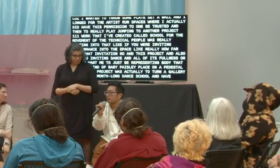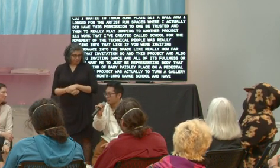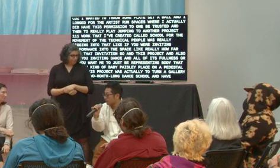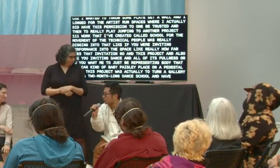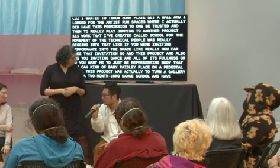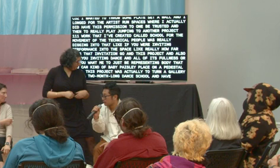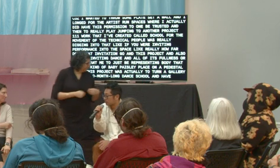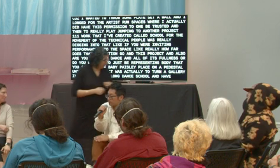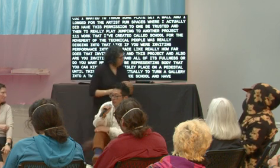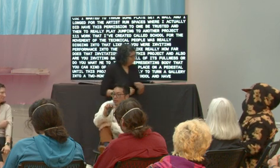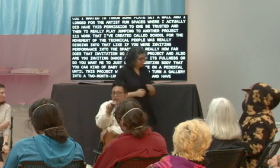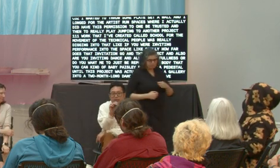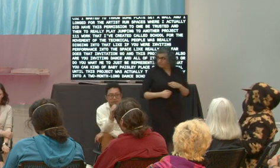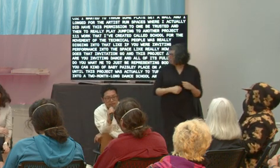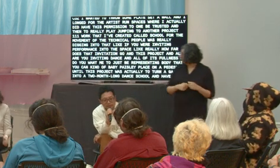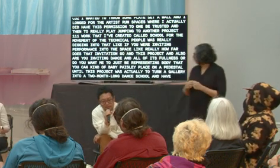Takahiro Yamamoto: As I'm hearing me, too, I am thinking